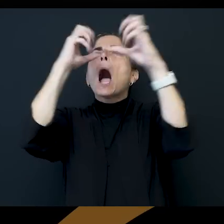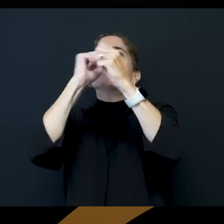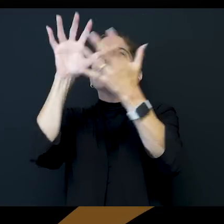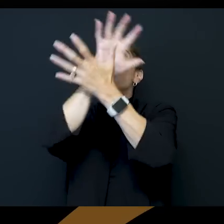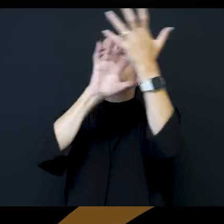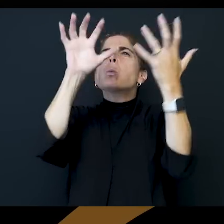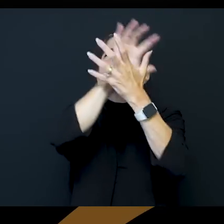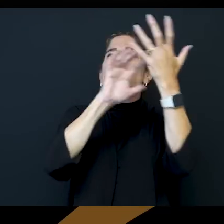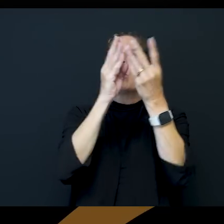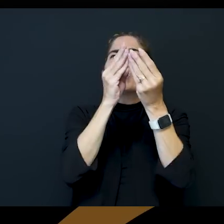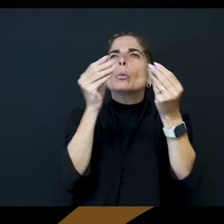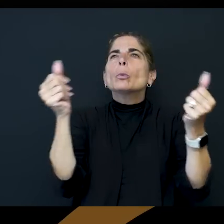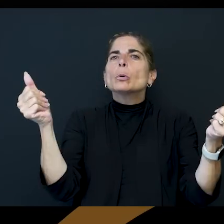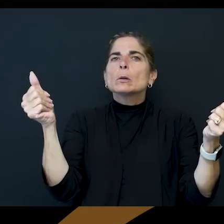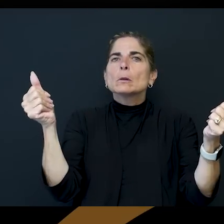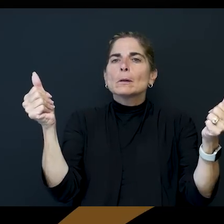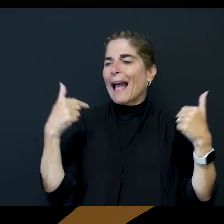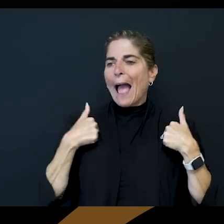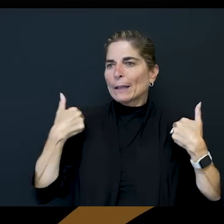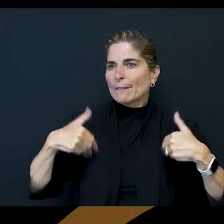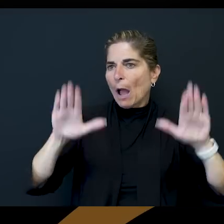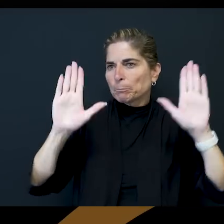I will never, never give up hope.